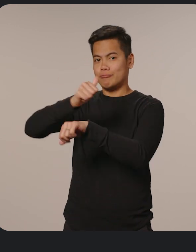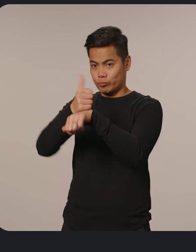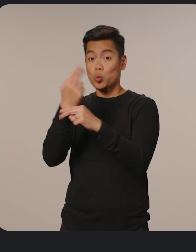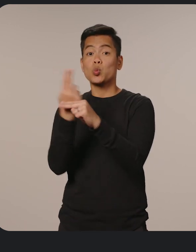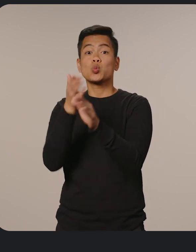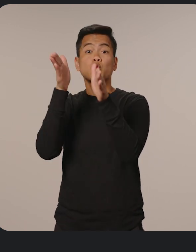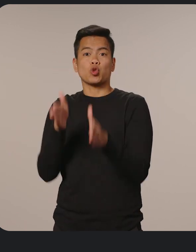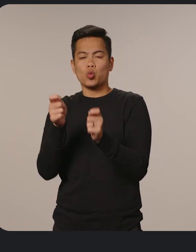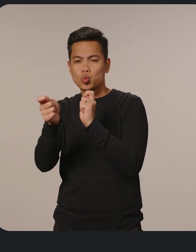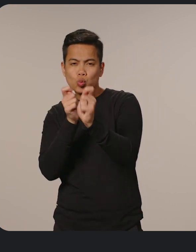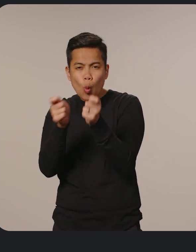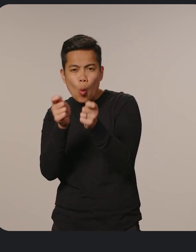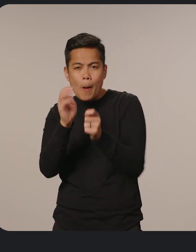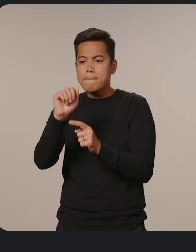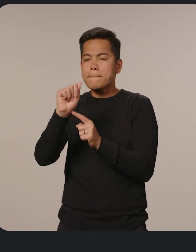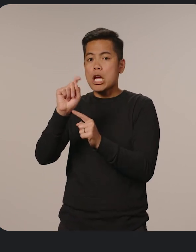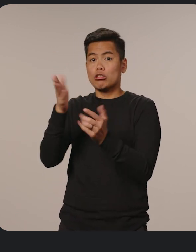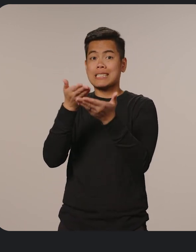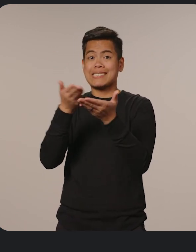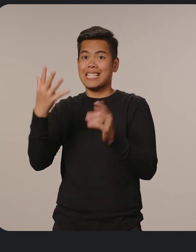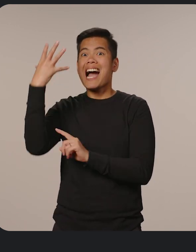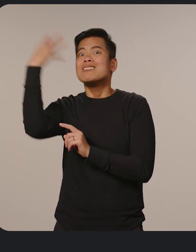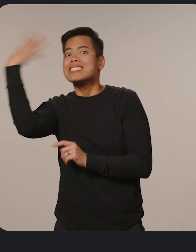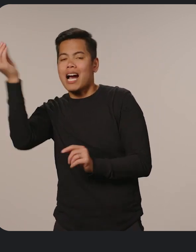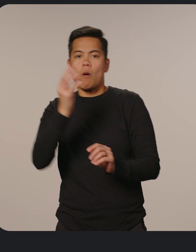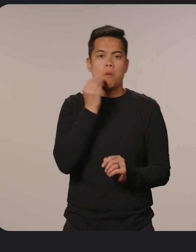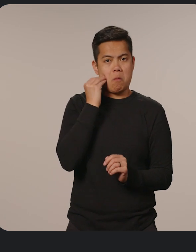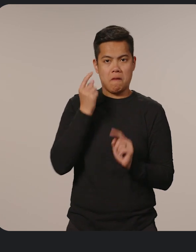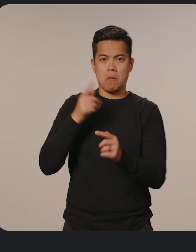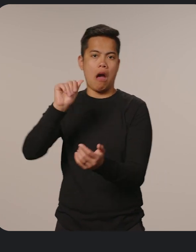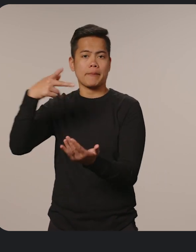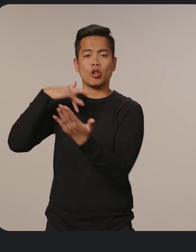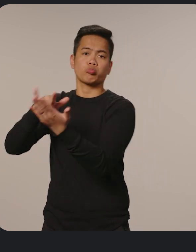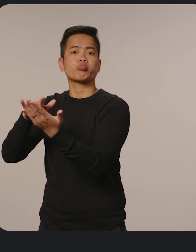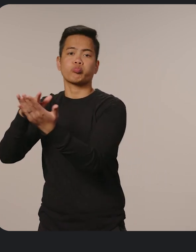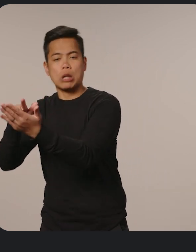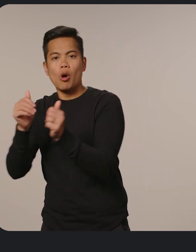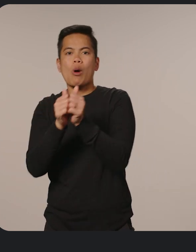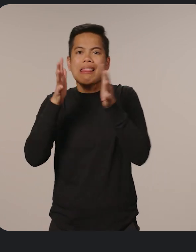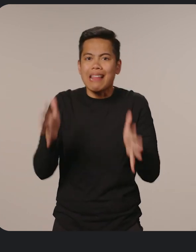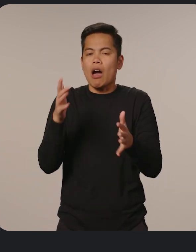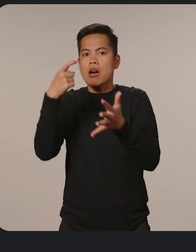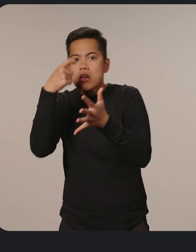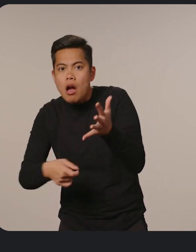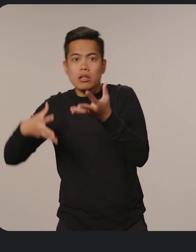to control a Matter device outside of the home from your app without the complexity and cost of having to build your own cloud service.